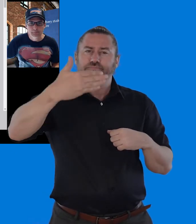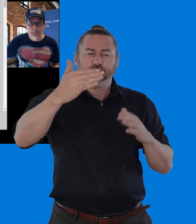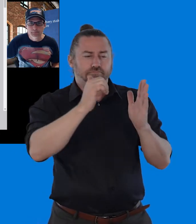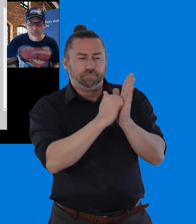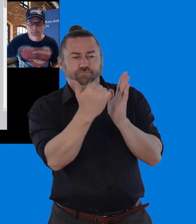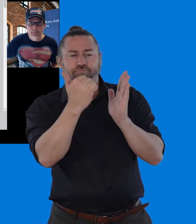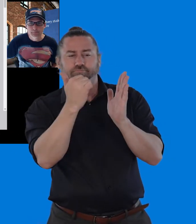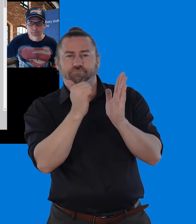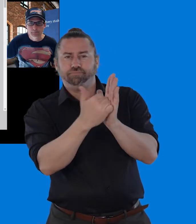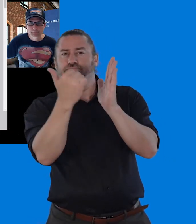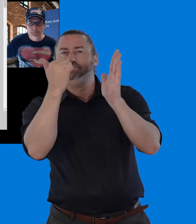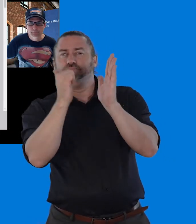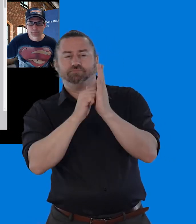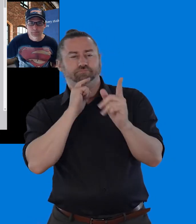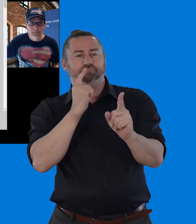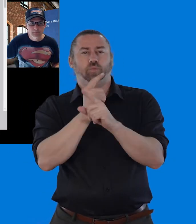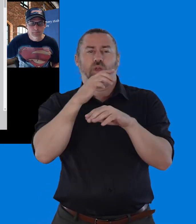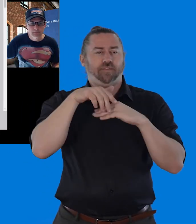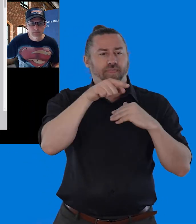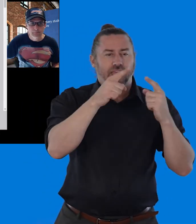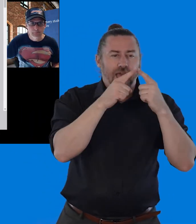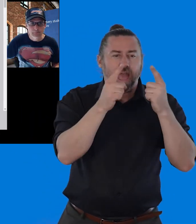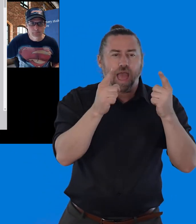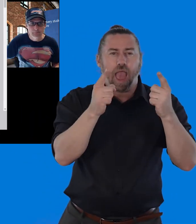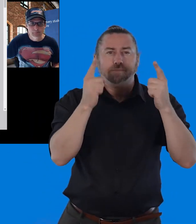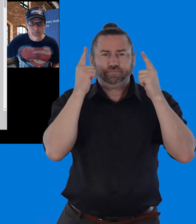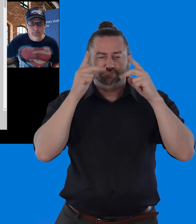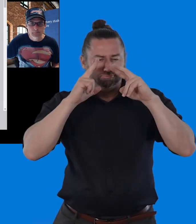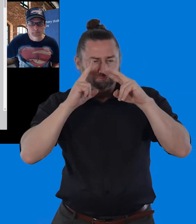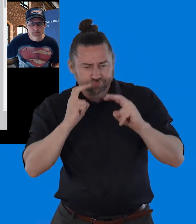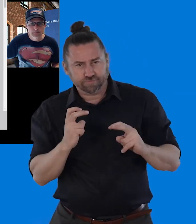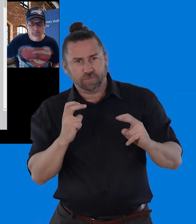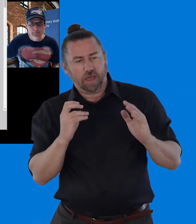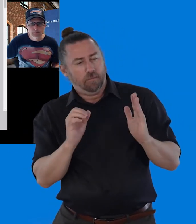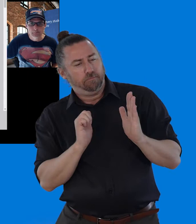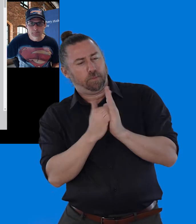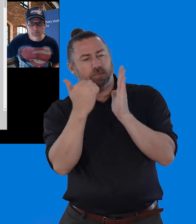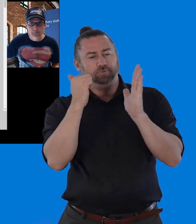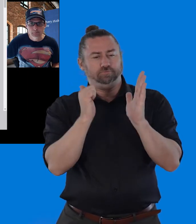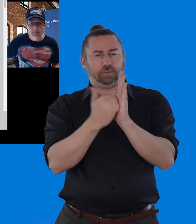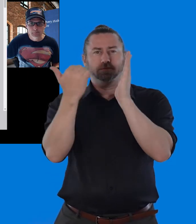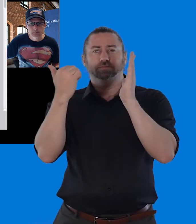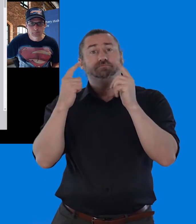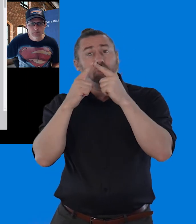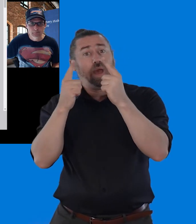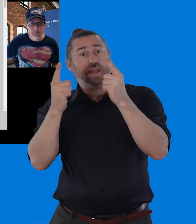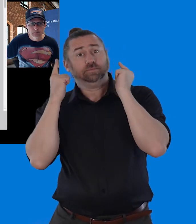relating to a particular academic discipline is published. Academic journals serve as permanent